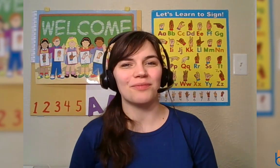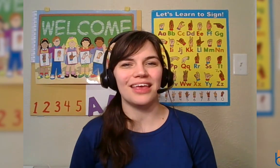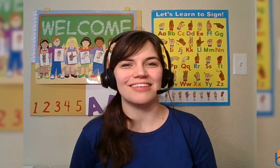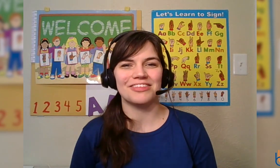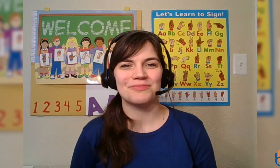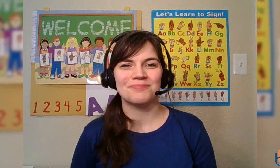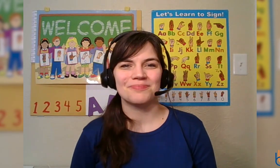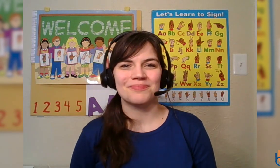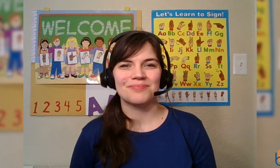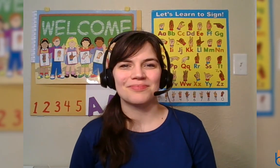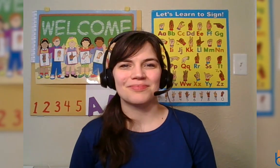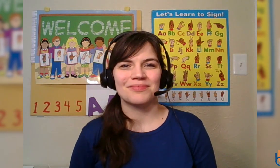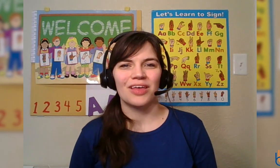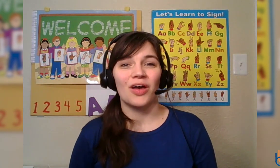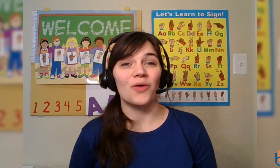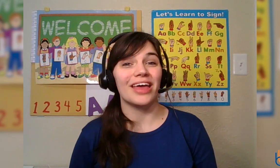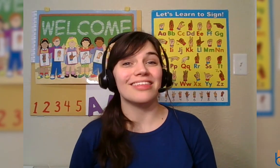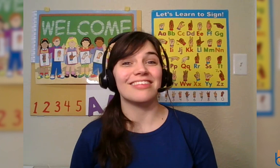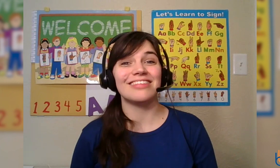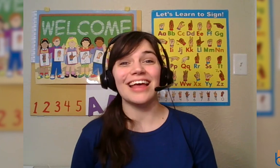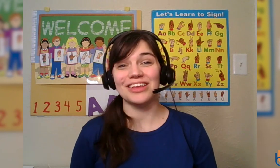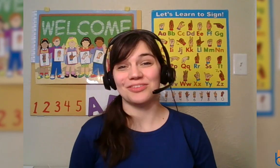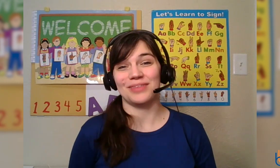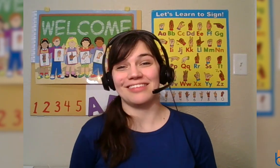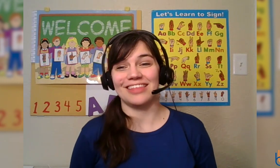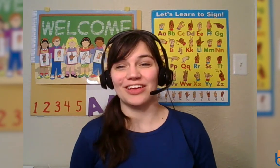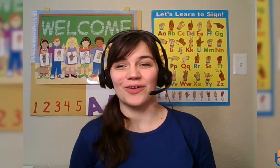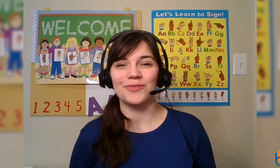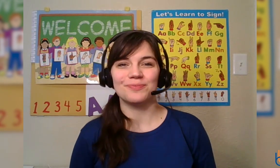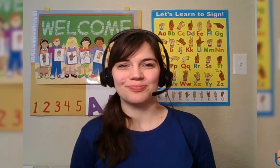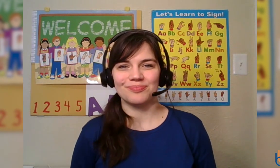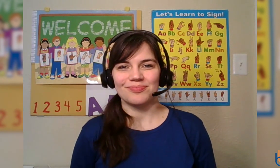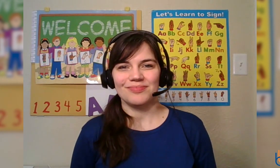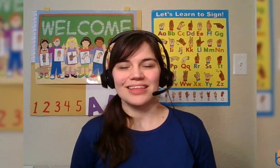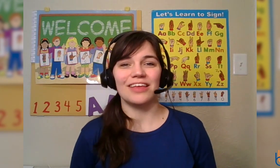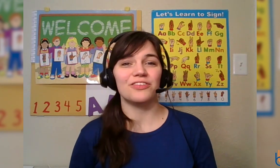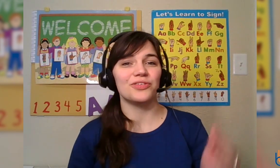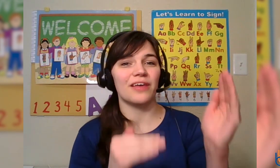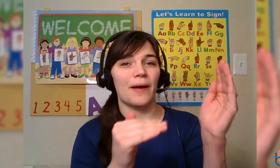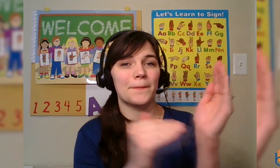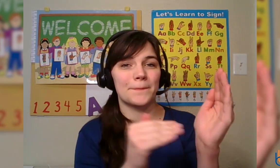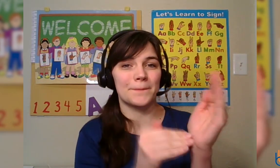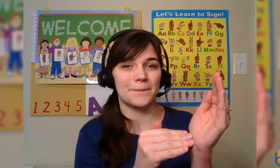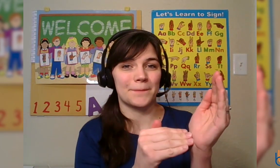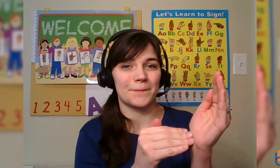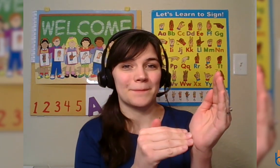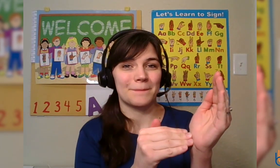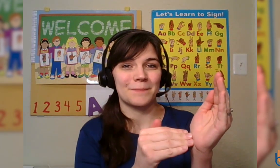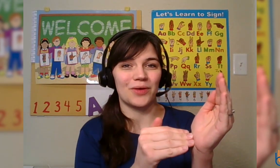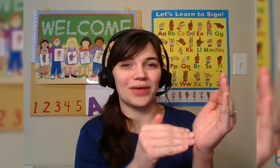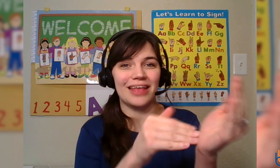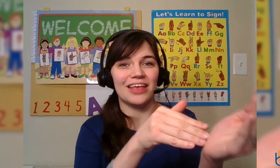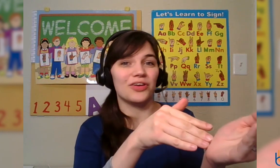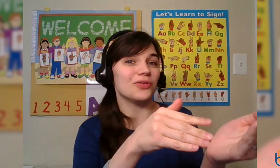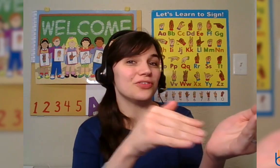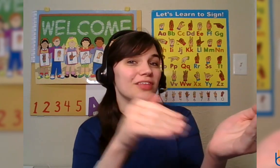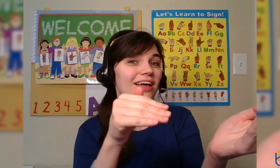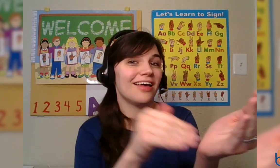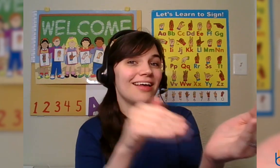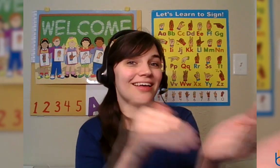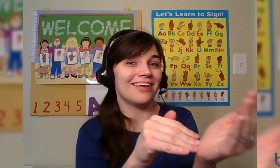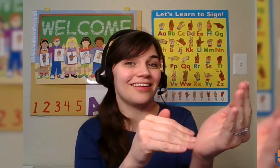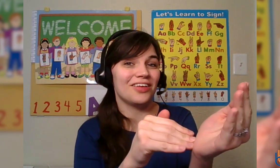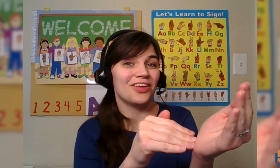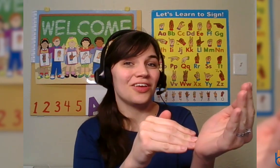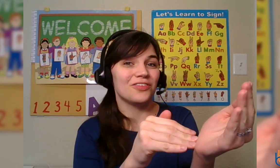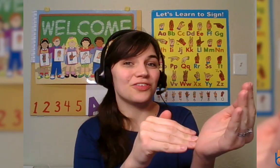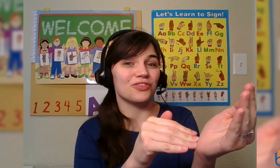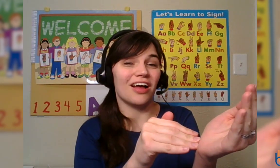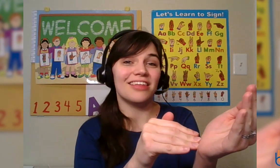that place . Okay, the second place they go is to the *sign* okay? They go to the *sign* So draw a